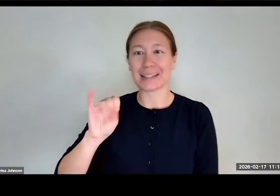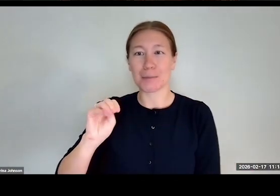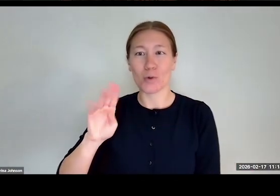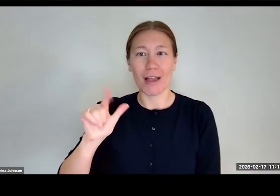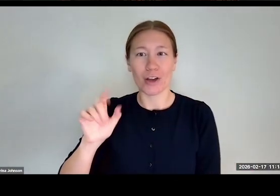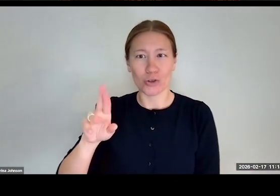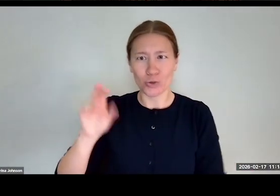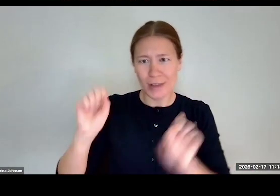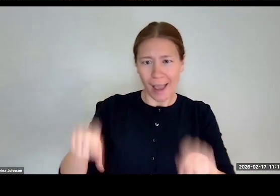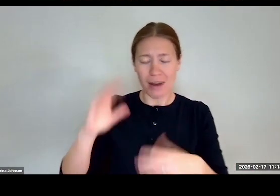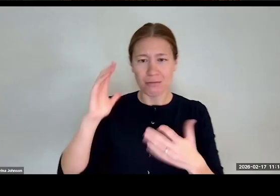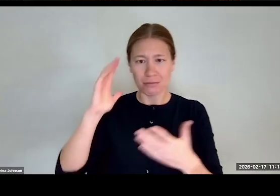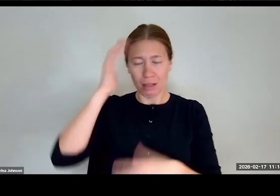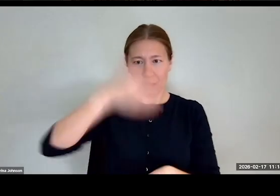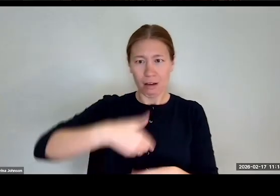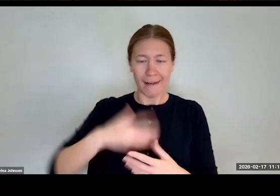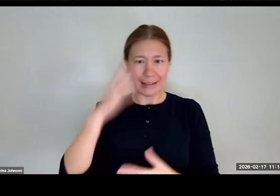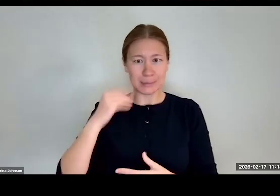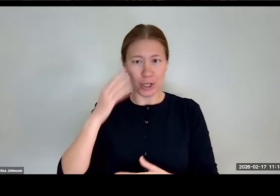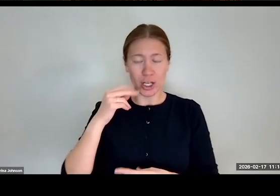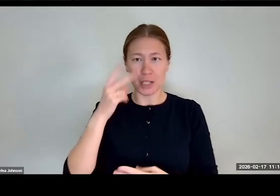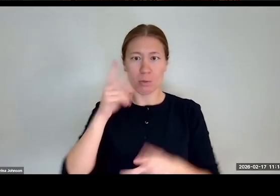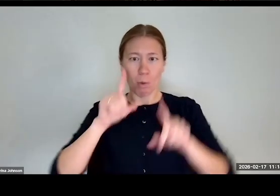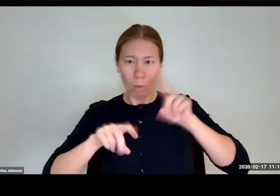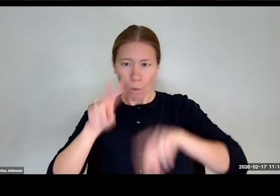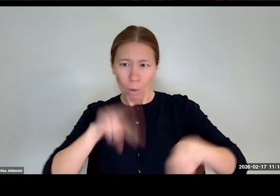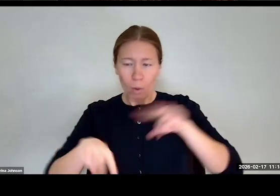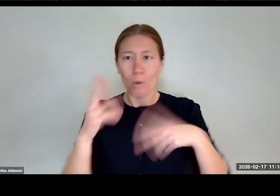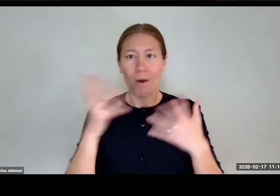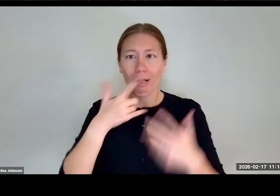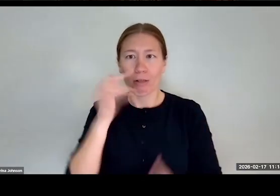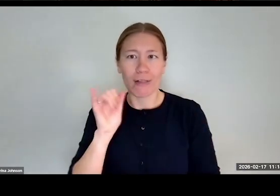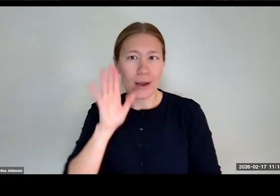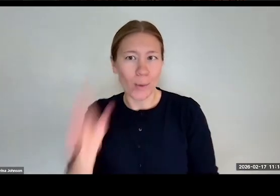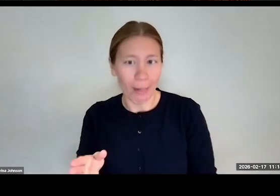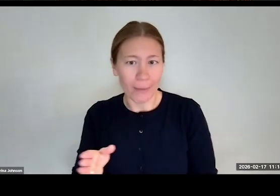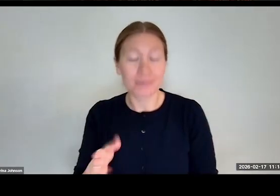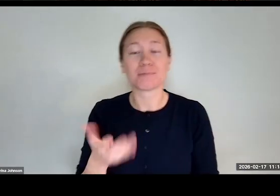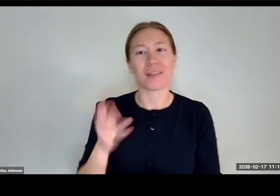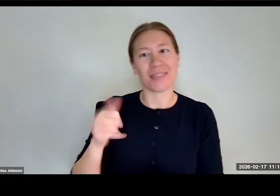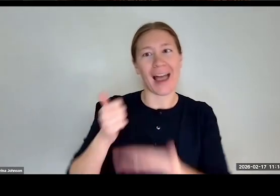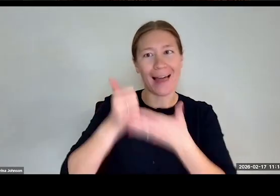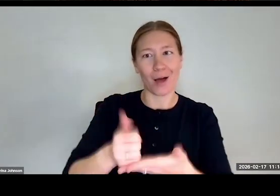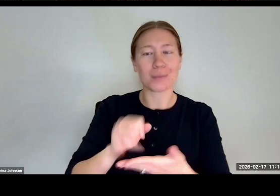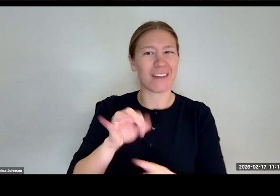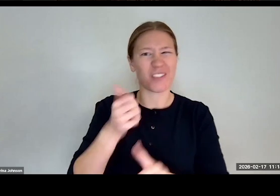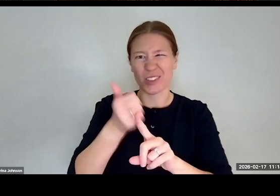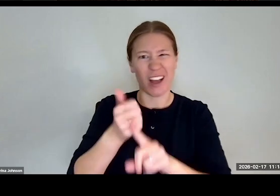with different versions of color vision deficiency. And that's most helpful if you do not have a known form of color vision deficiency.